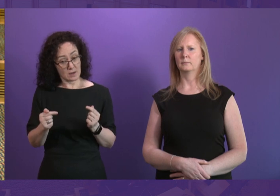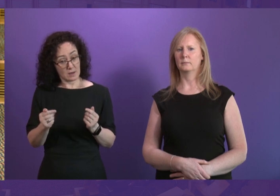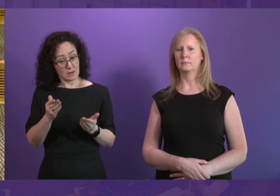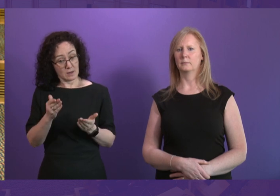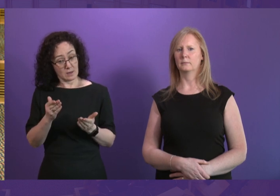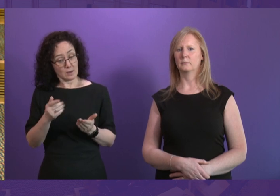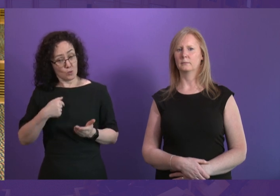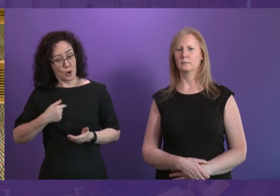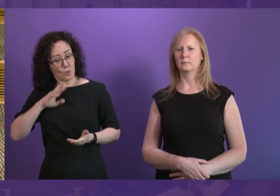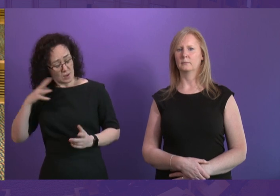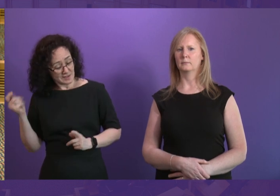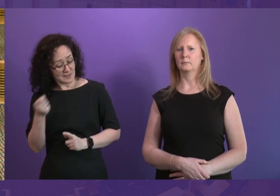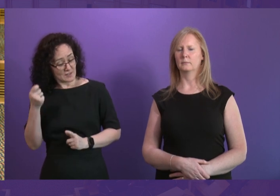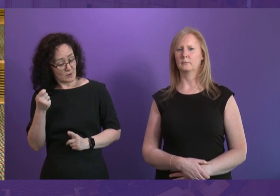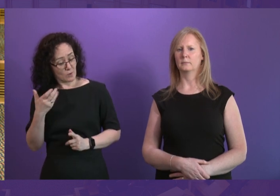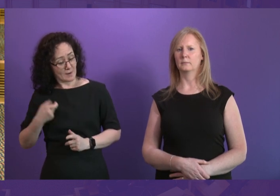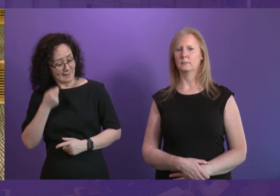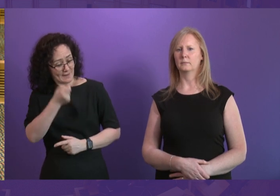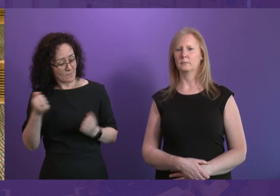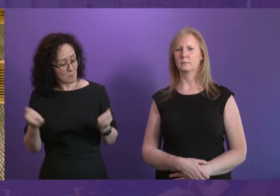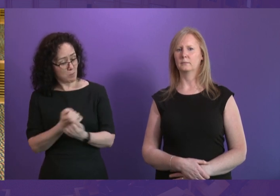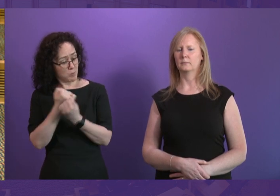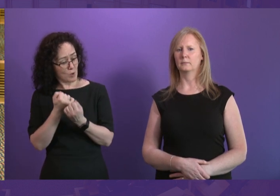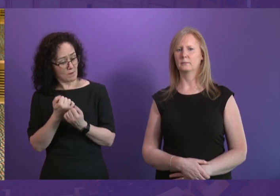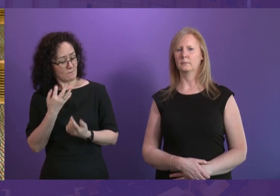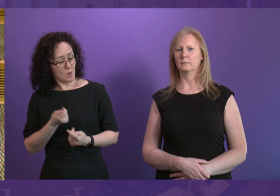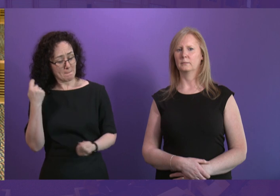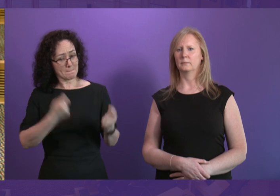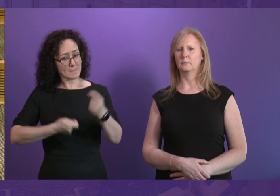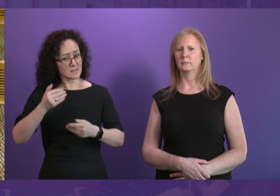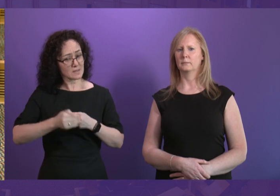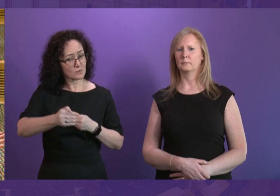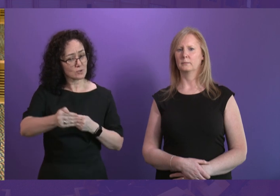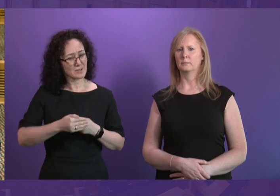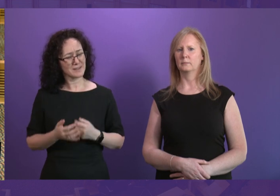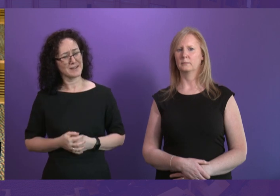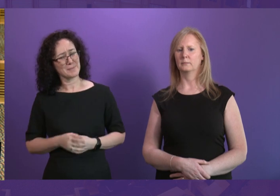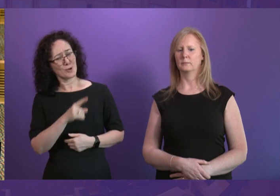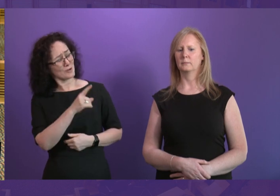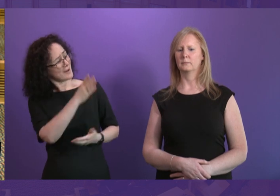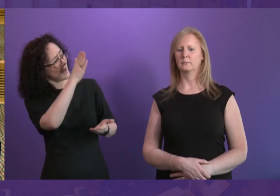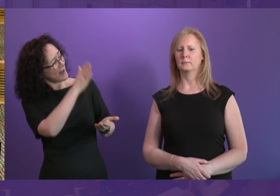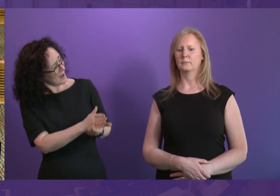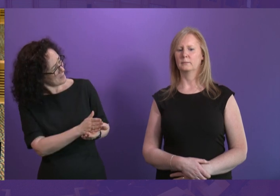bid for future franchises. Mike Rumbles cannot seriously be suggesting—although I think that he was—that, when more than